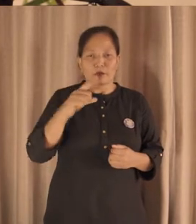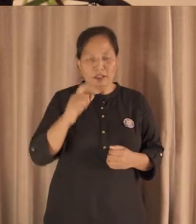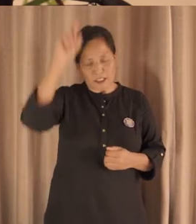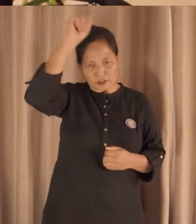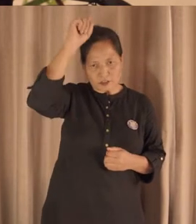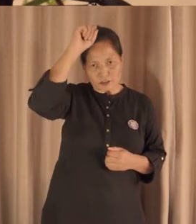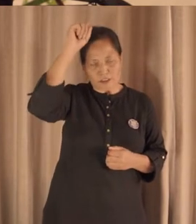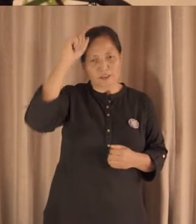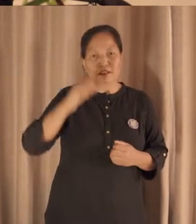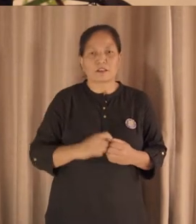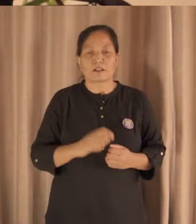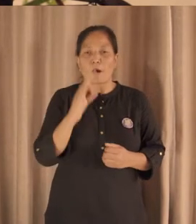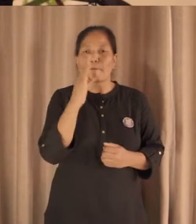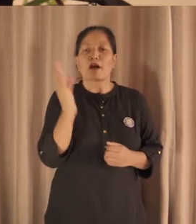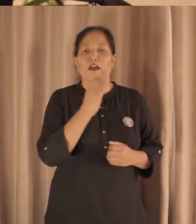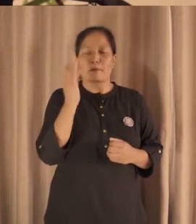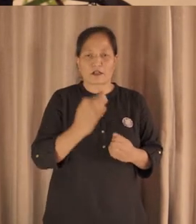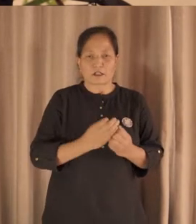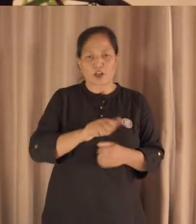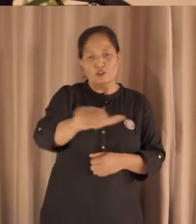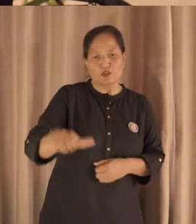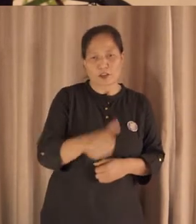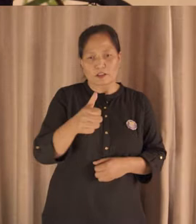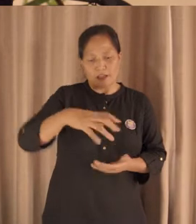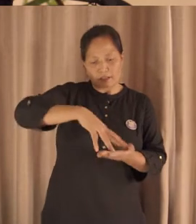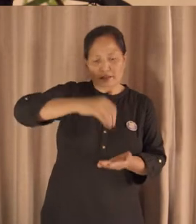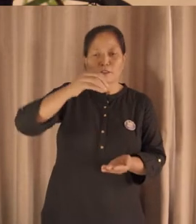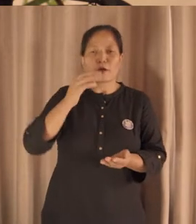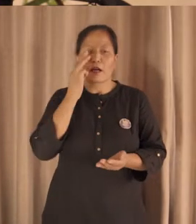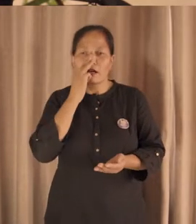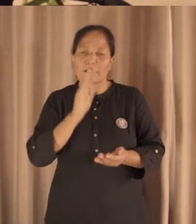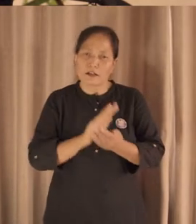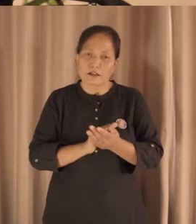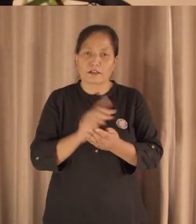in the Muluki Ain. We have our own laws that have been in practice for centuries, for example,